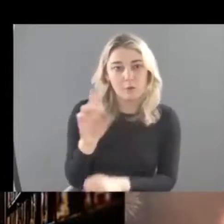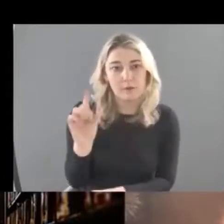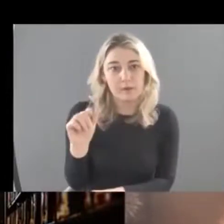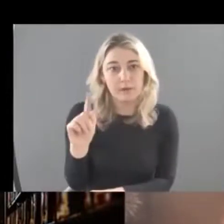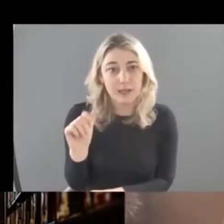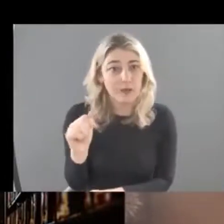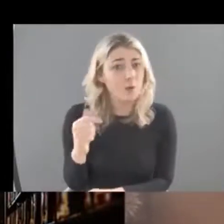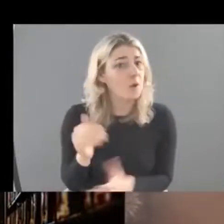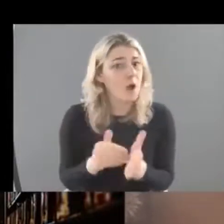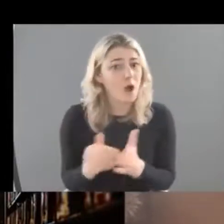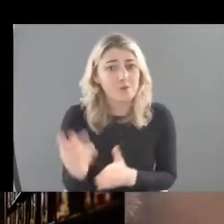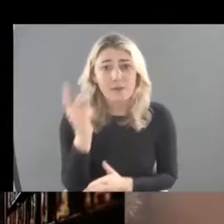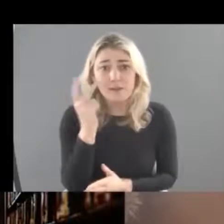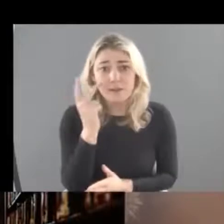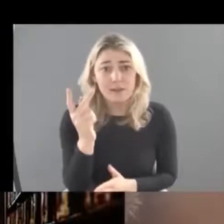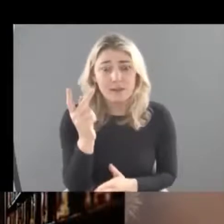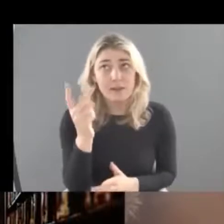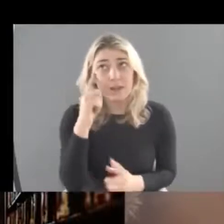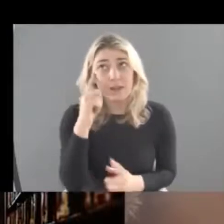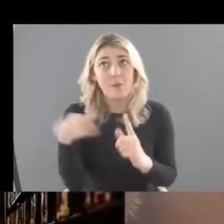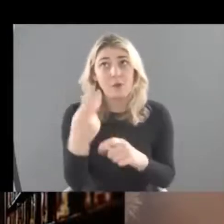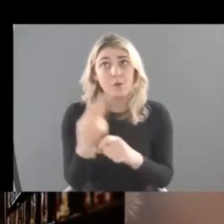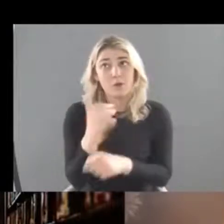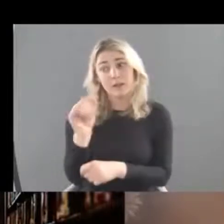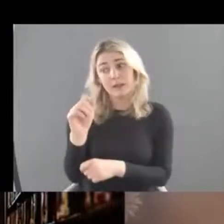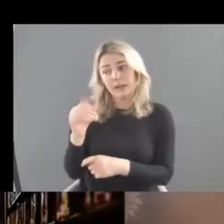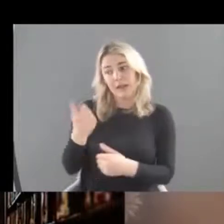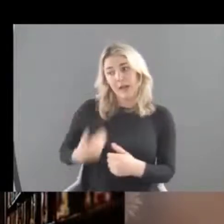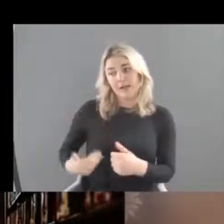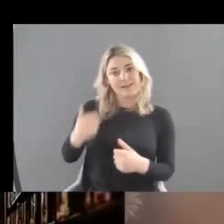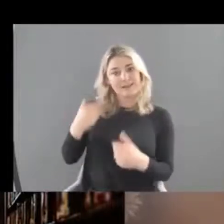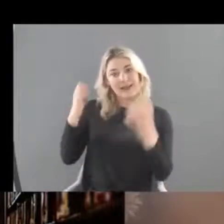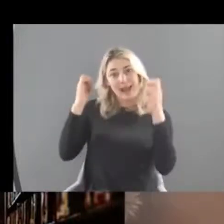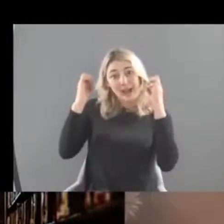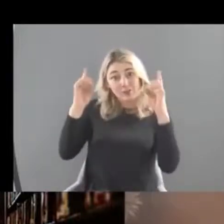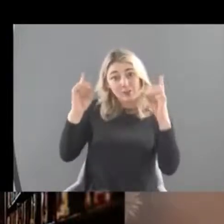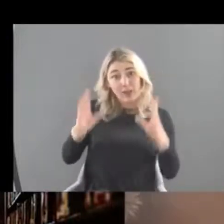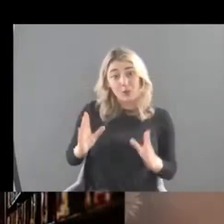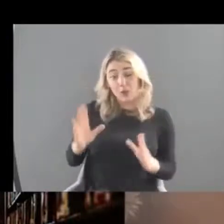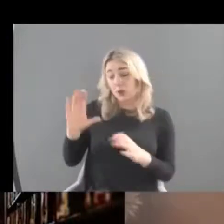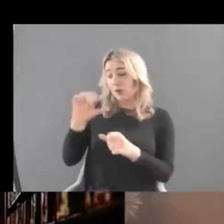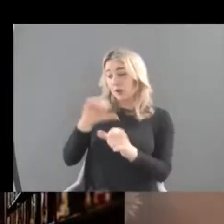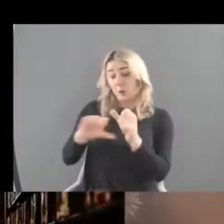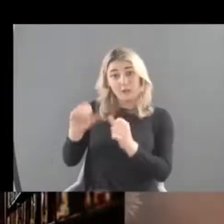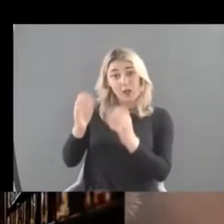least from my role as an educator, as a sociologist, I think of data being used, you know,